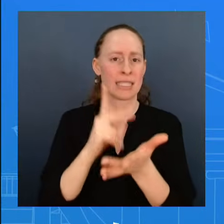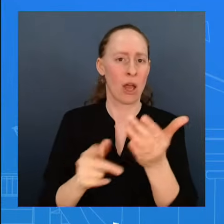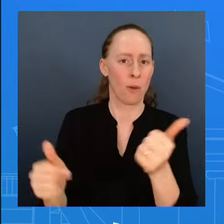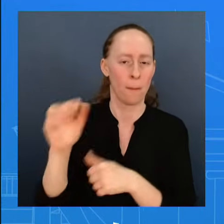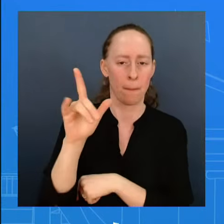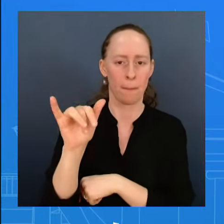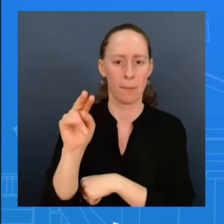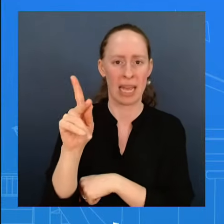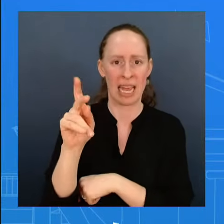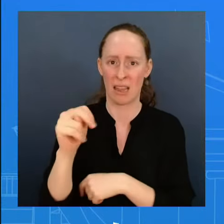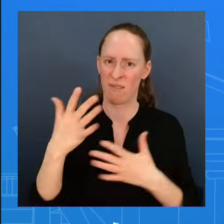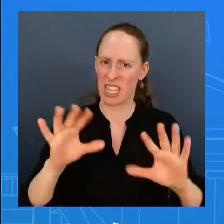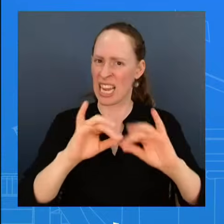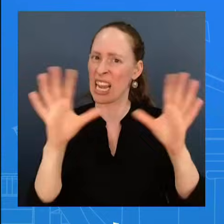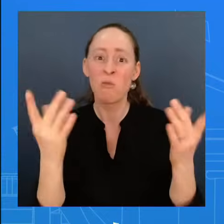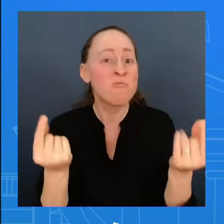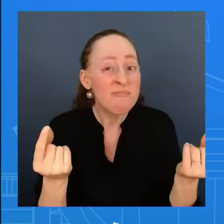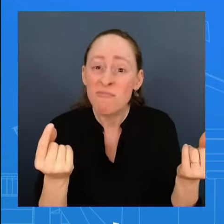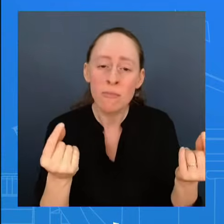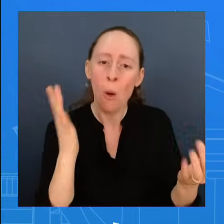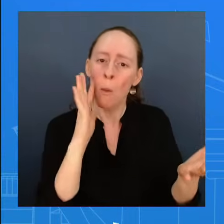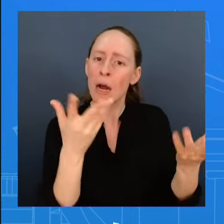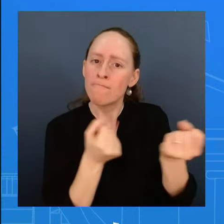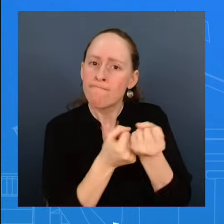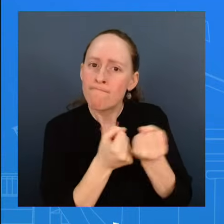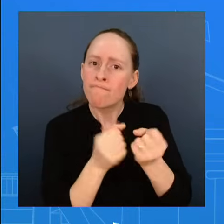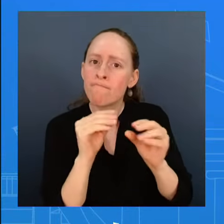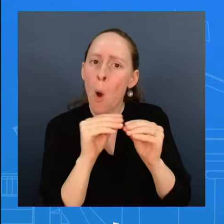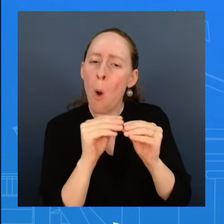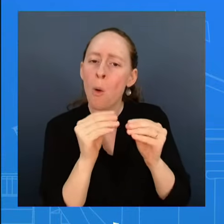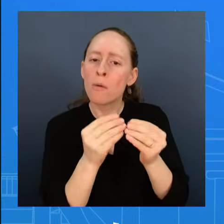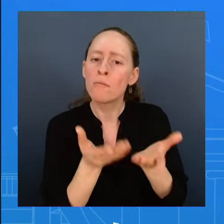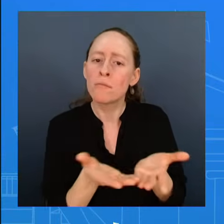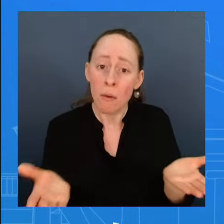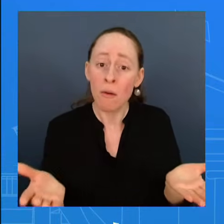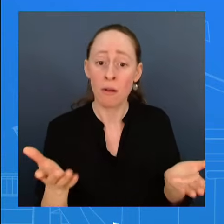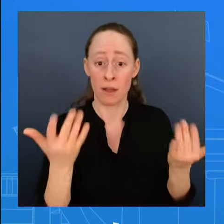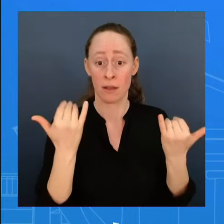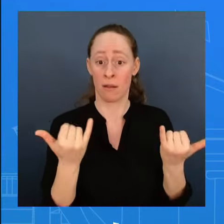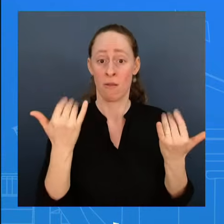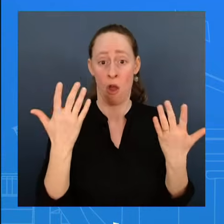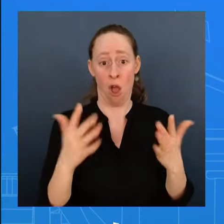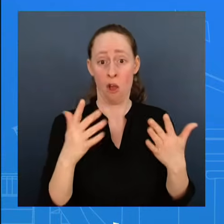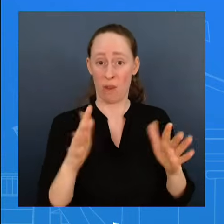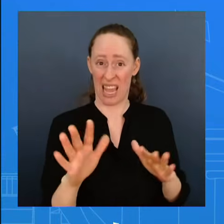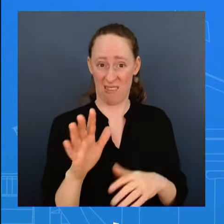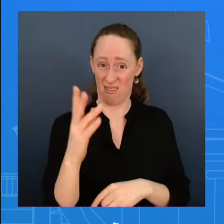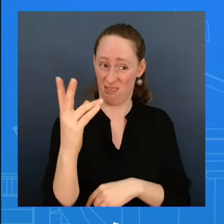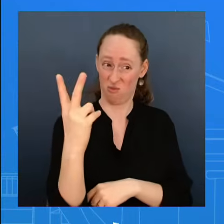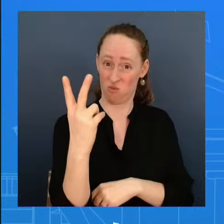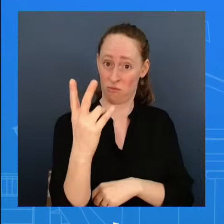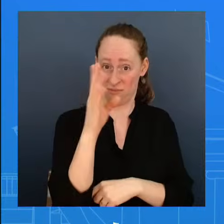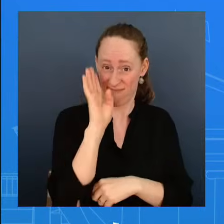who they took hostage -- over 200 -- and that includes Americans. They need to come home to the -- to their --